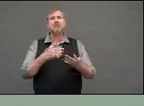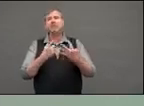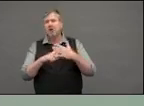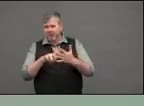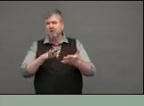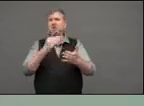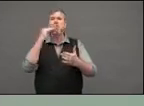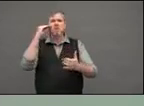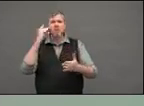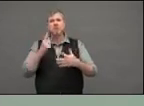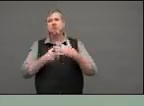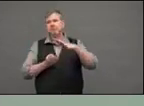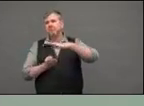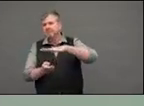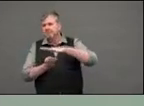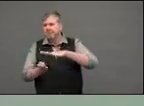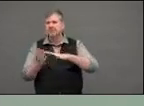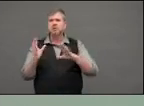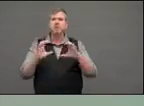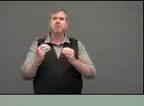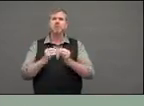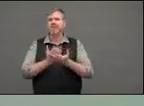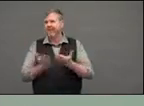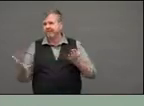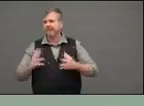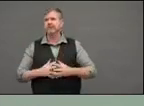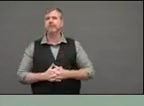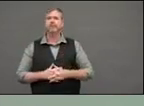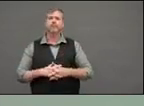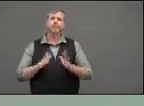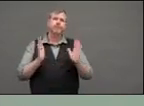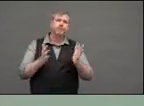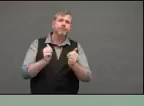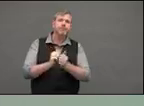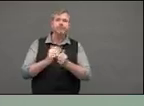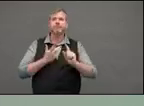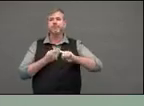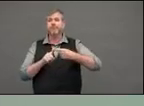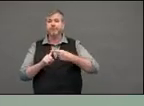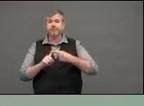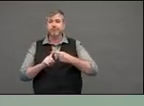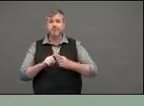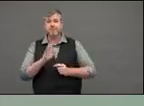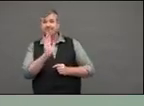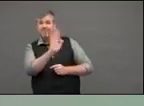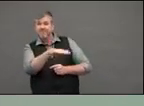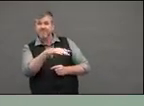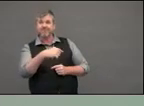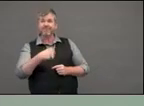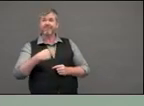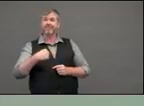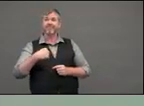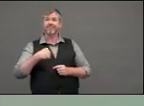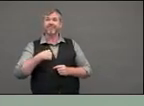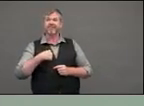i was actually talking to my friends and i was letting them know you know i actually just got bored of like you know